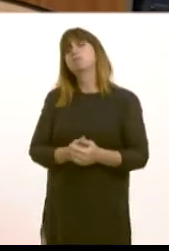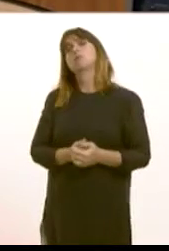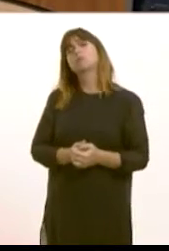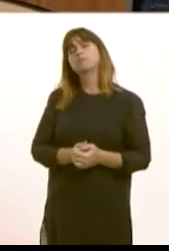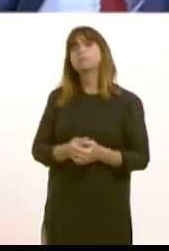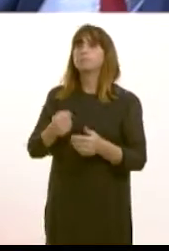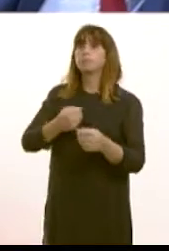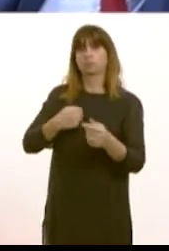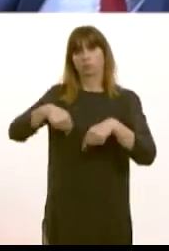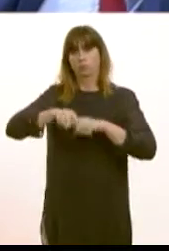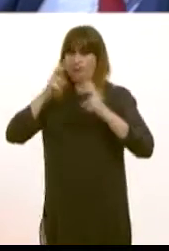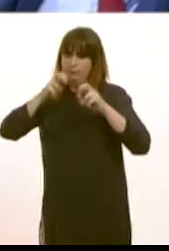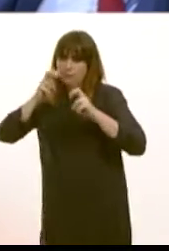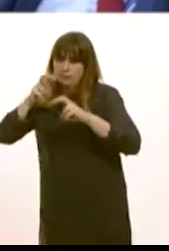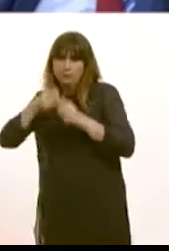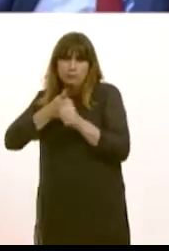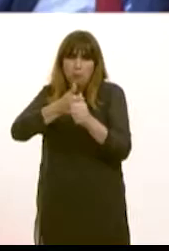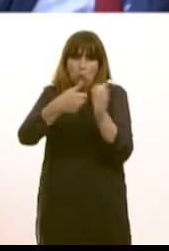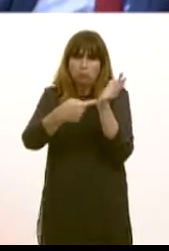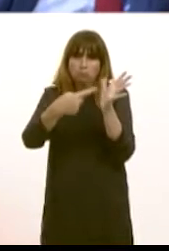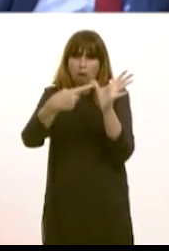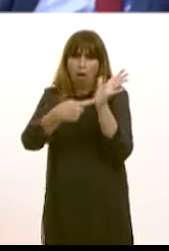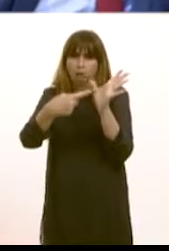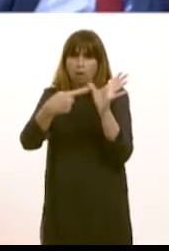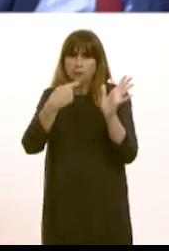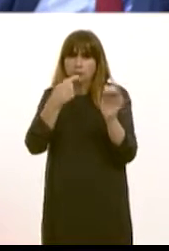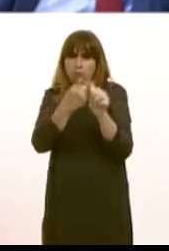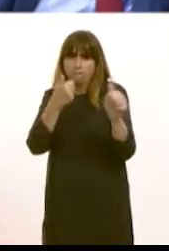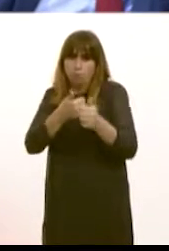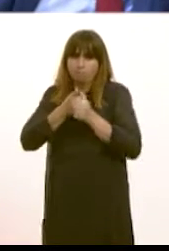at ways that they can save money, particularly with regard to the power plant, seeing what